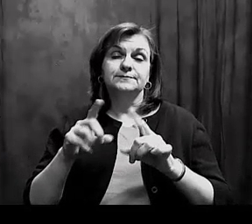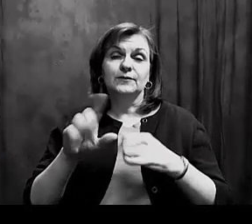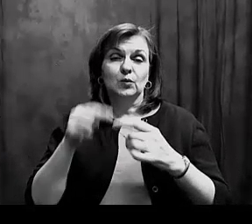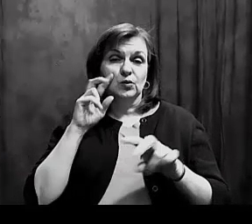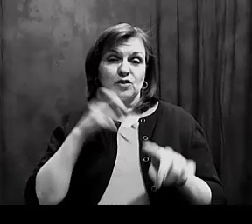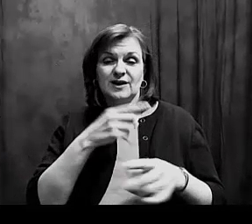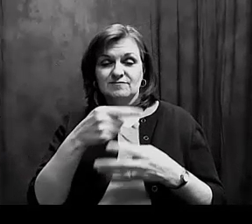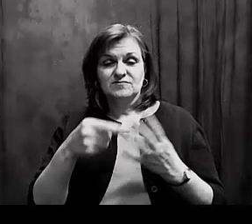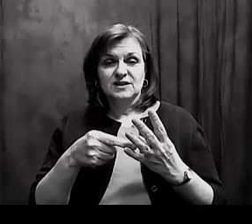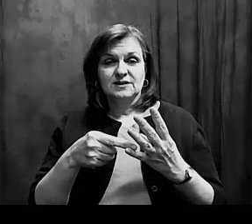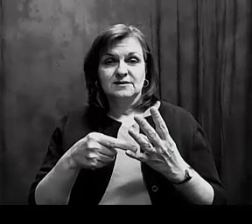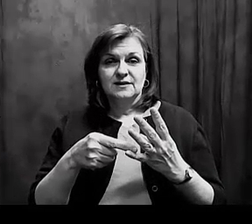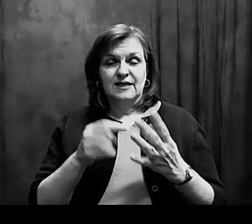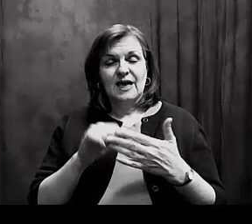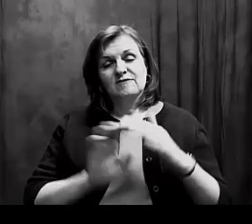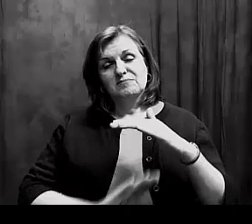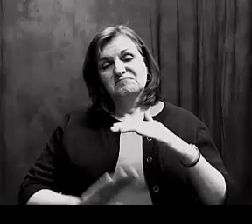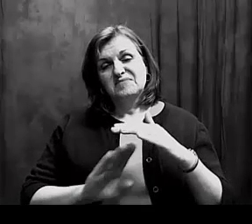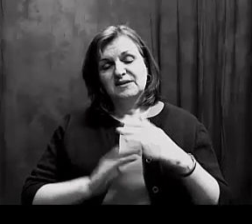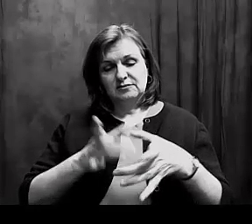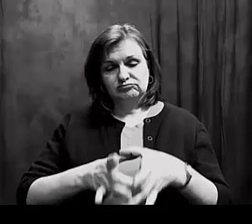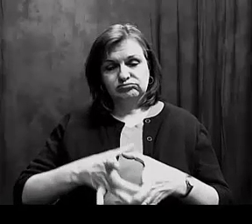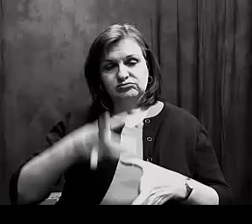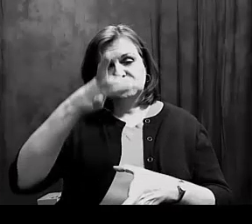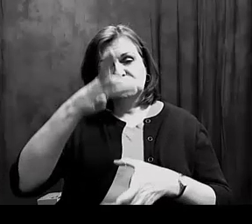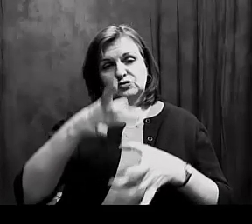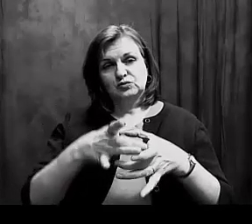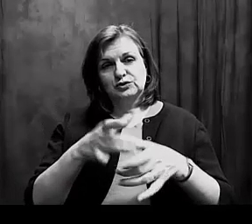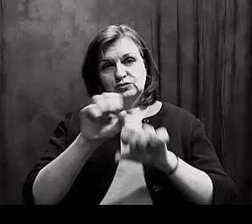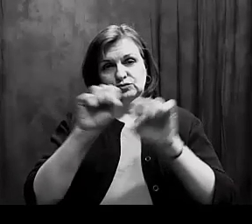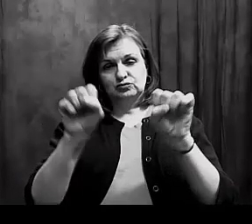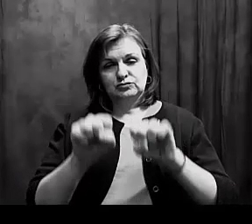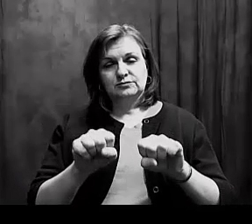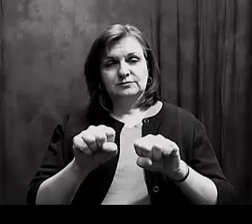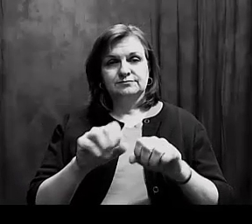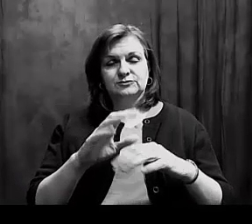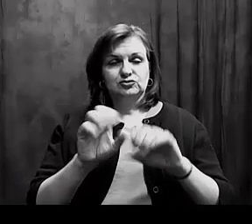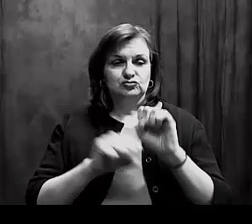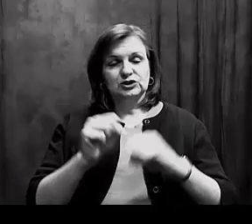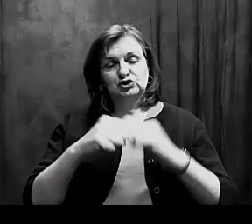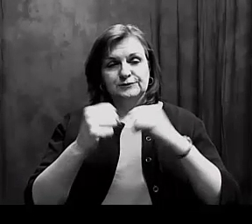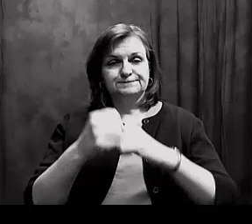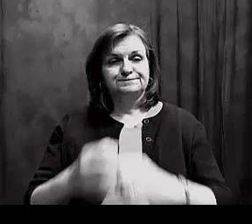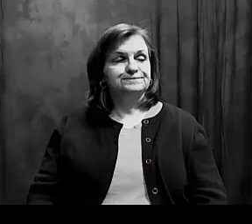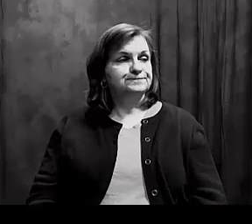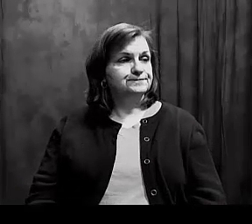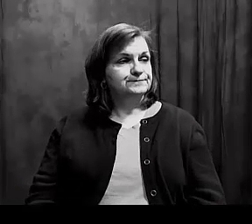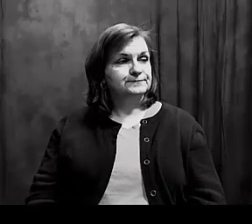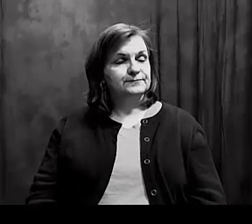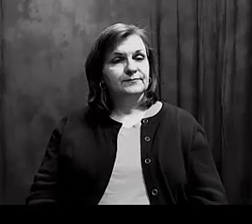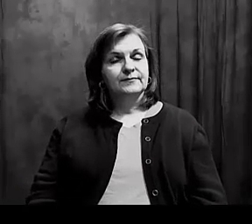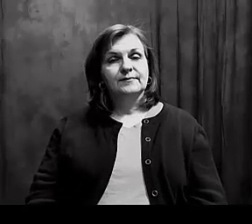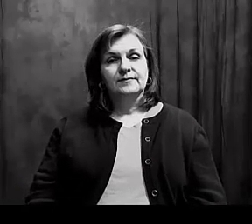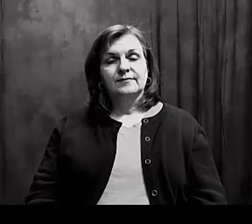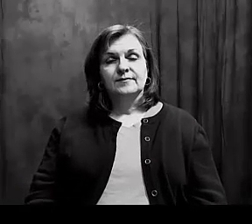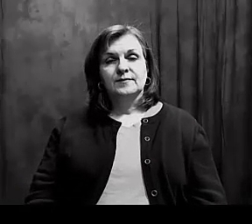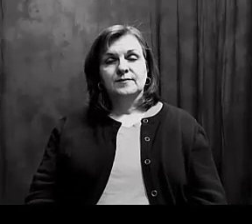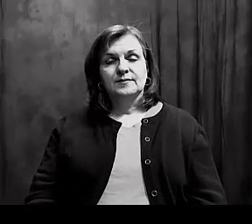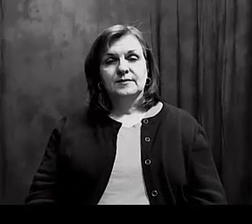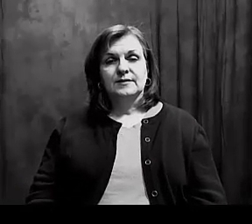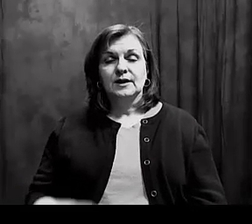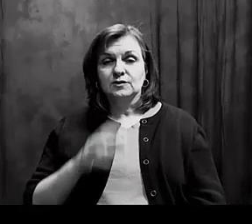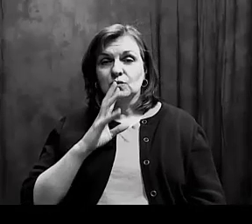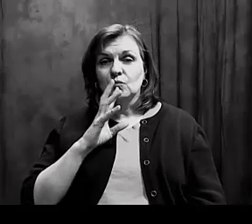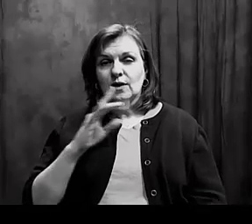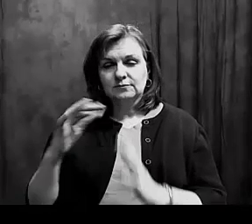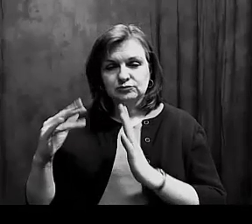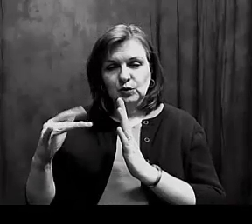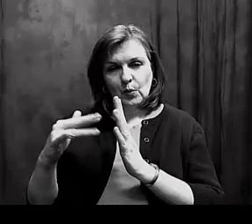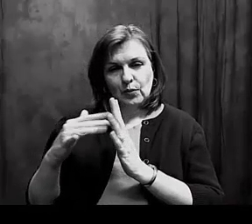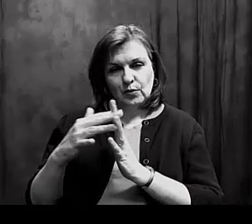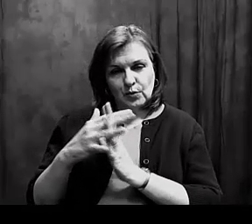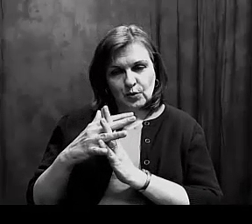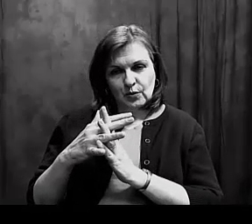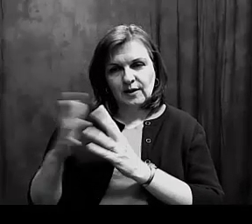when we look at it that these guys theyhave the basic cylindrical structure to them -- so moving in that water brings in oxygen brings